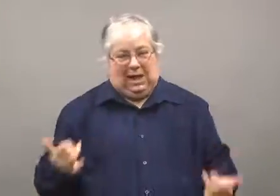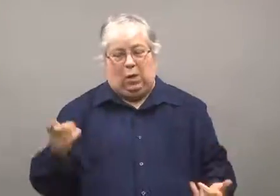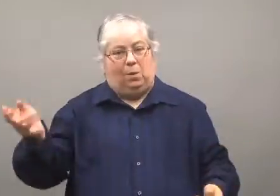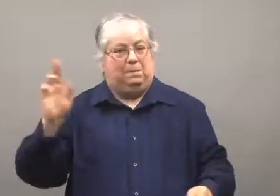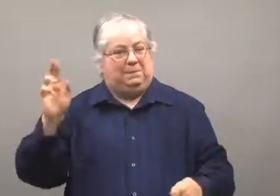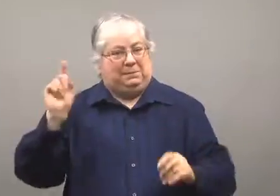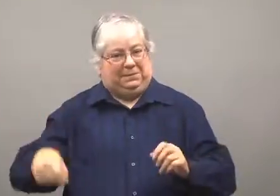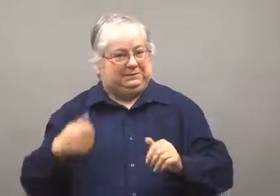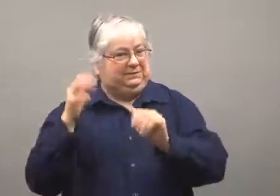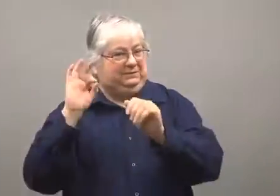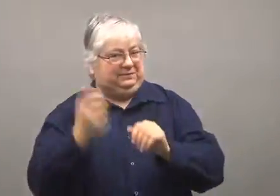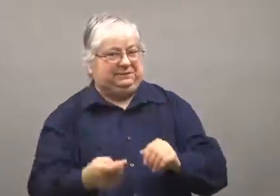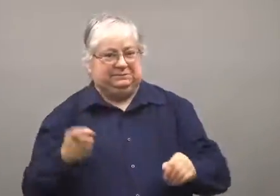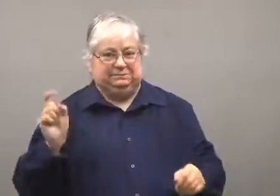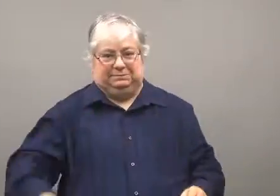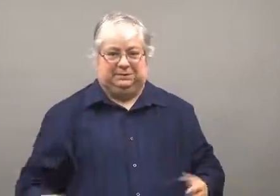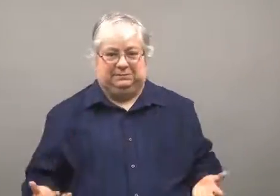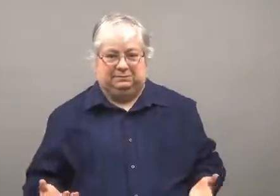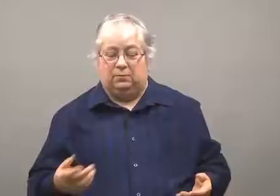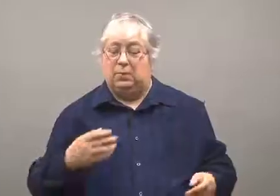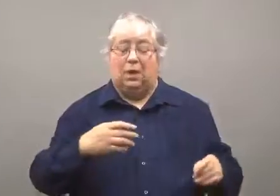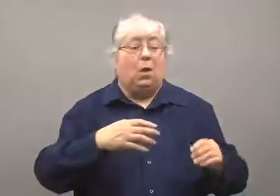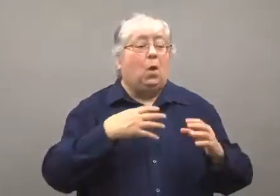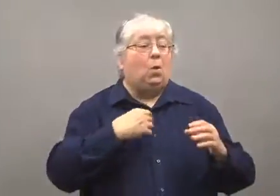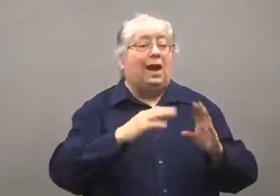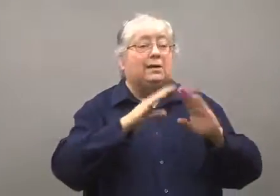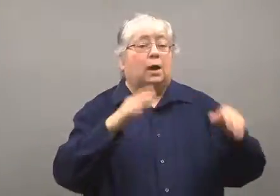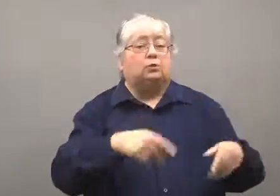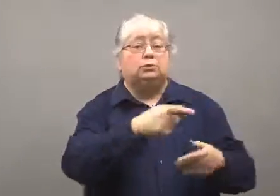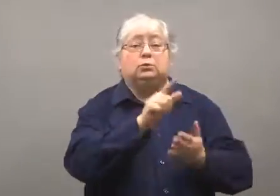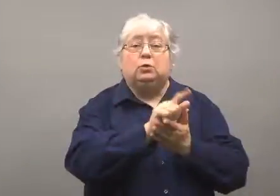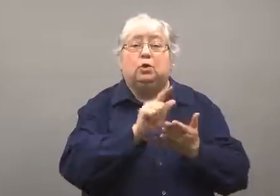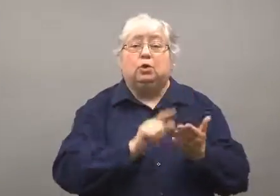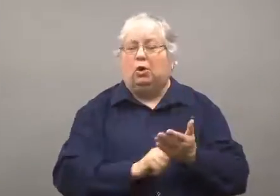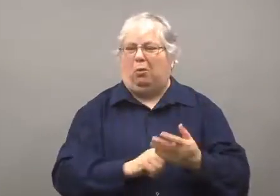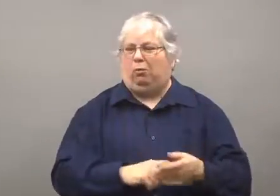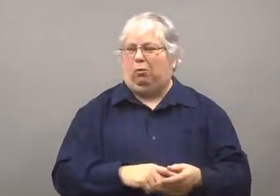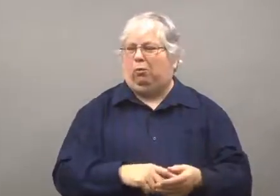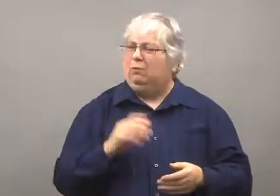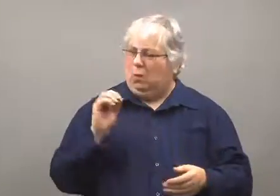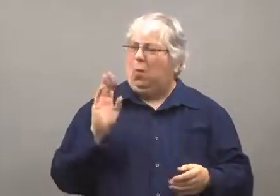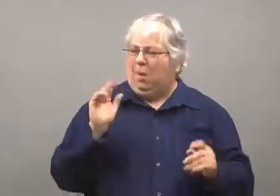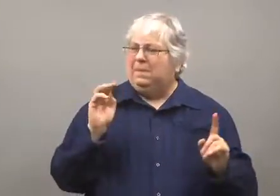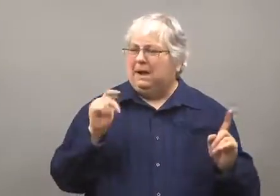It was up to the Republicans to rectify it.